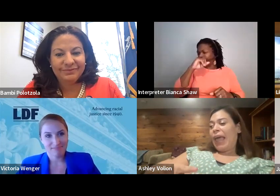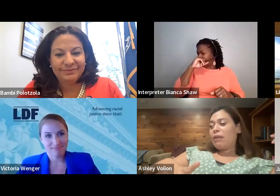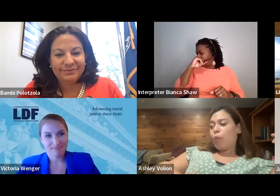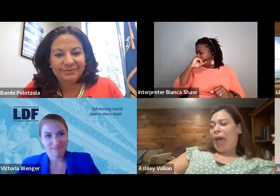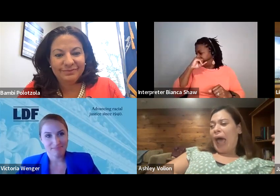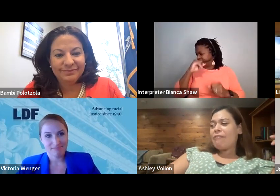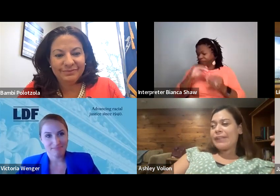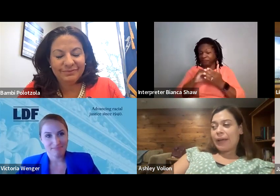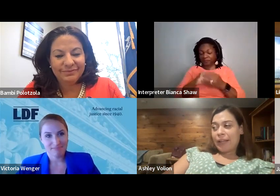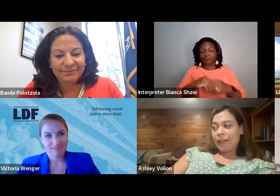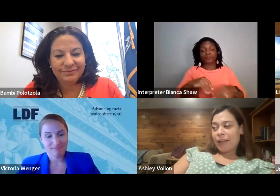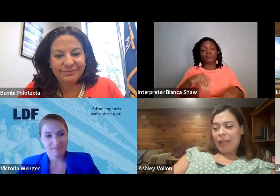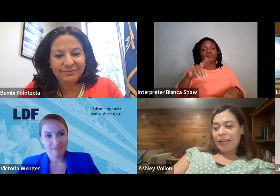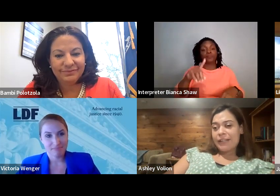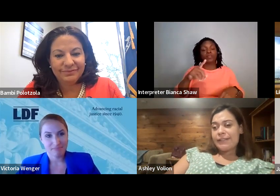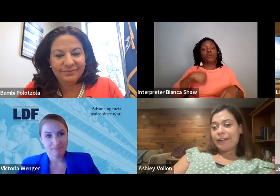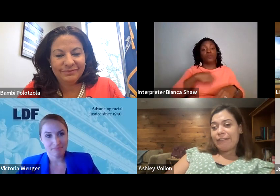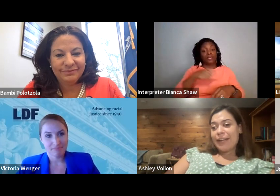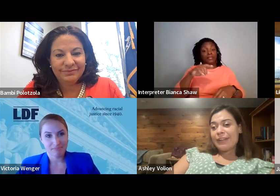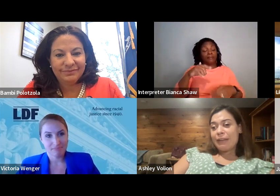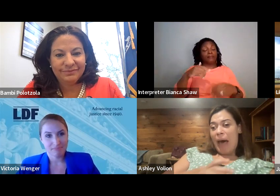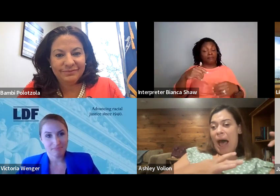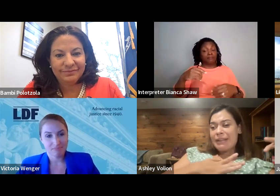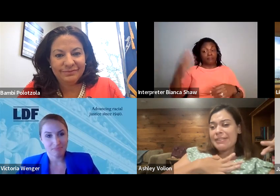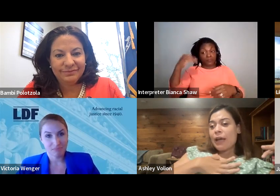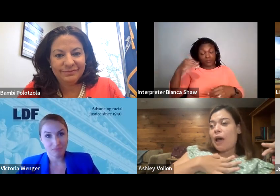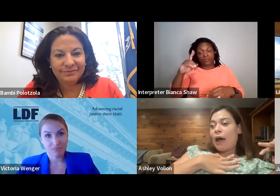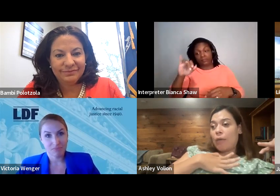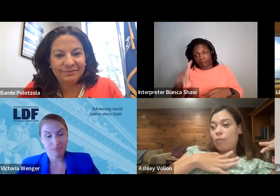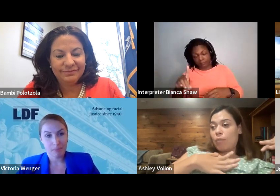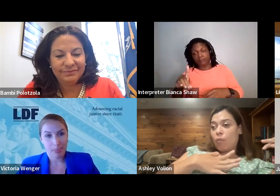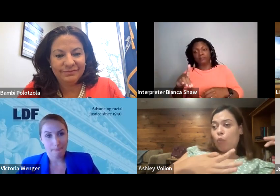And we have done candidates. I raise them the past.